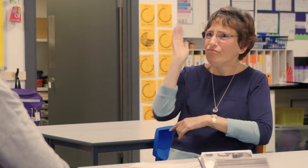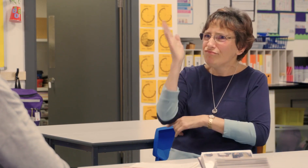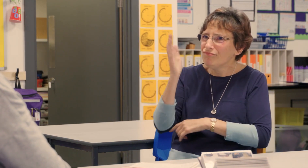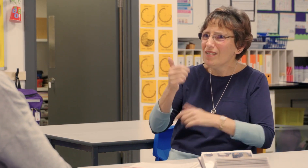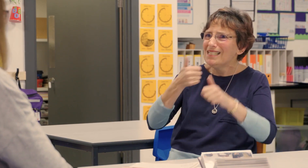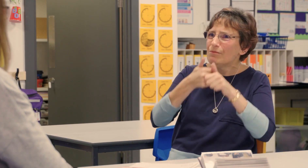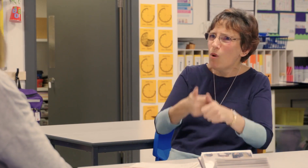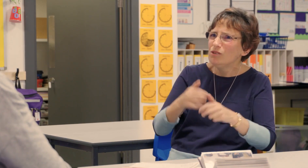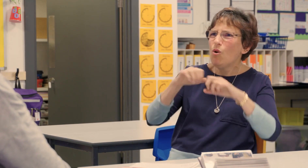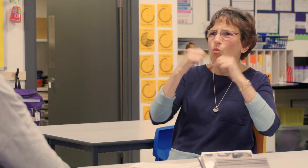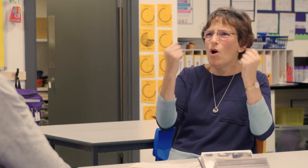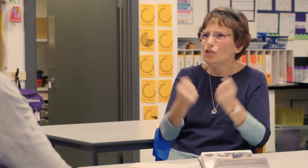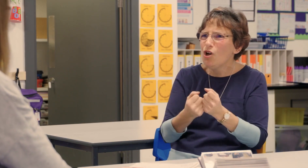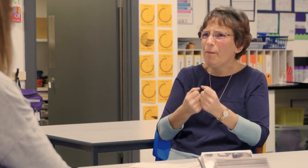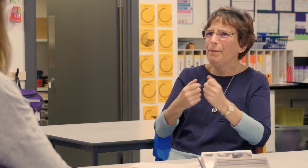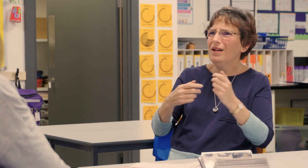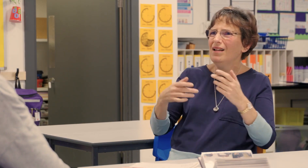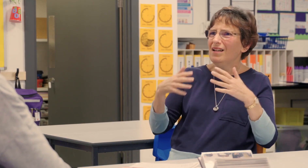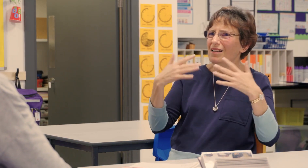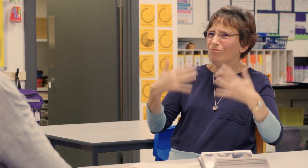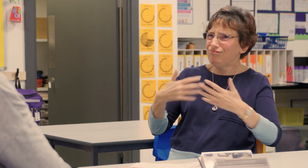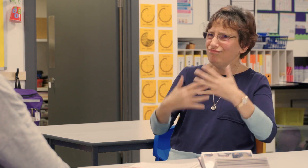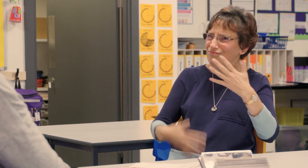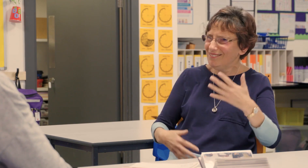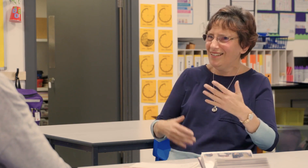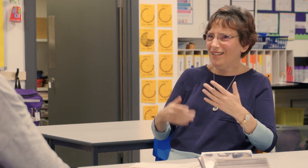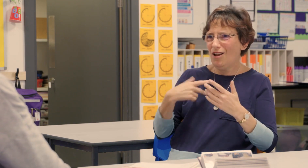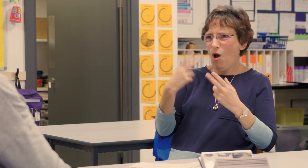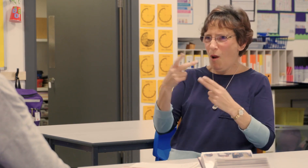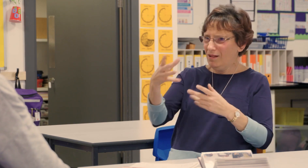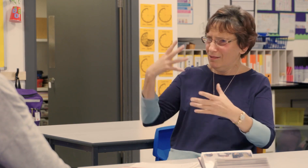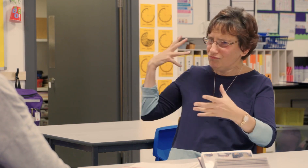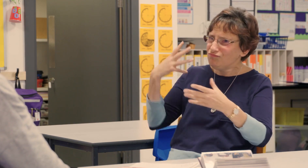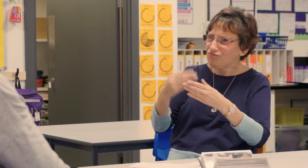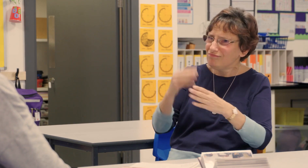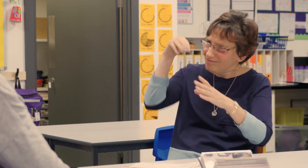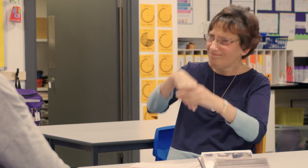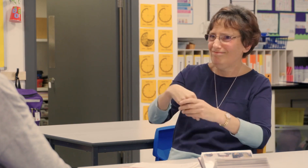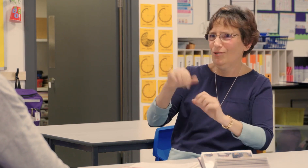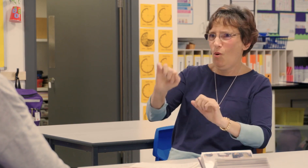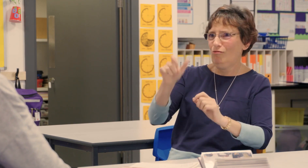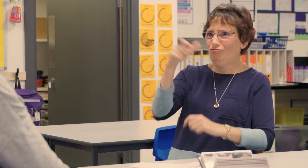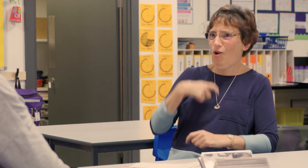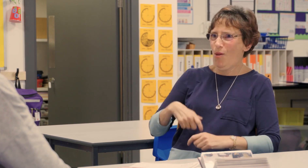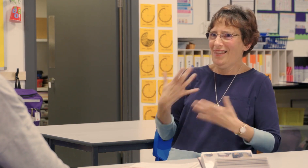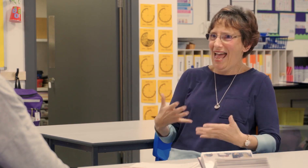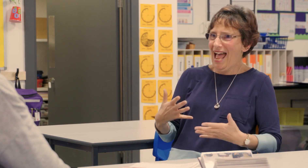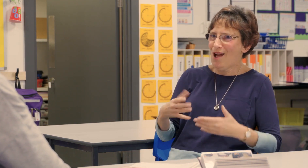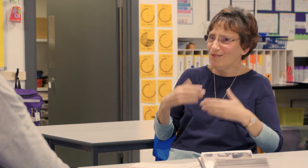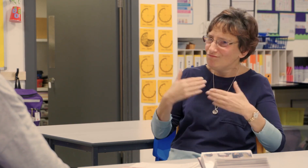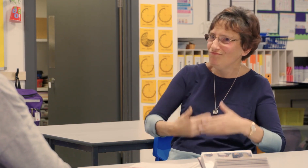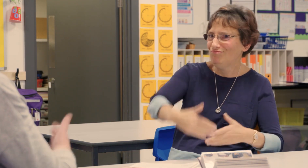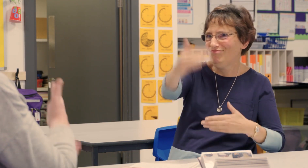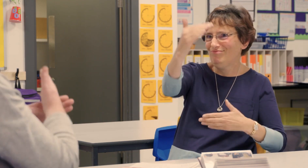giving presentations, providing support, running workshops and a whole host of other skills which I hope you'll be able to incorporate into your new role.